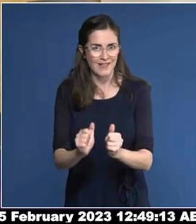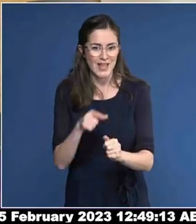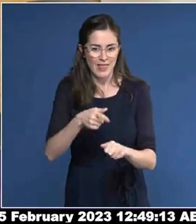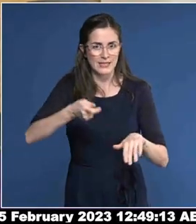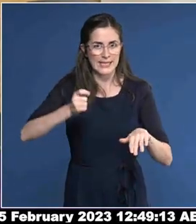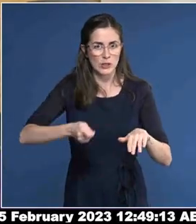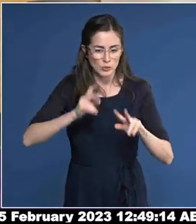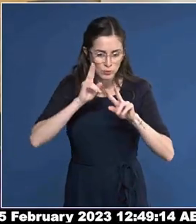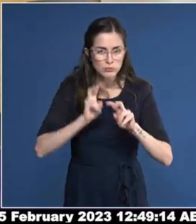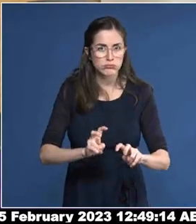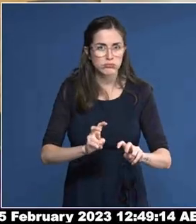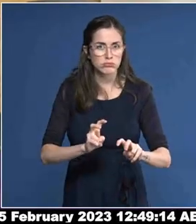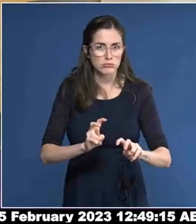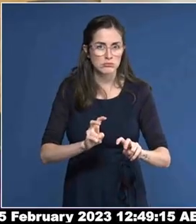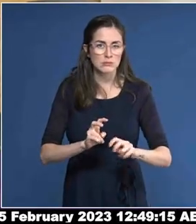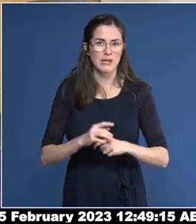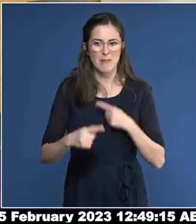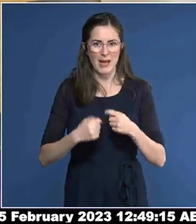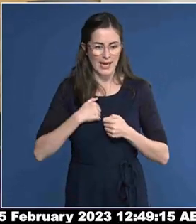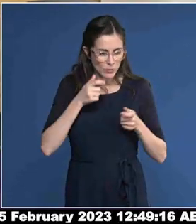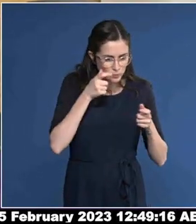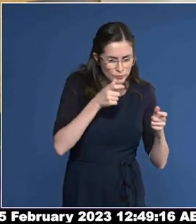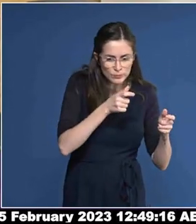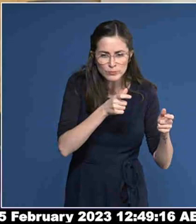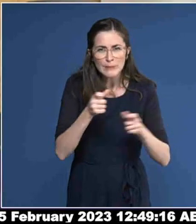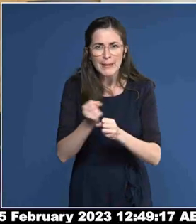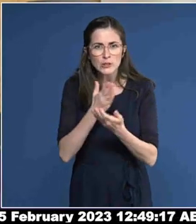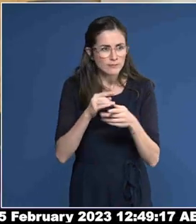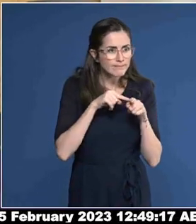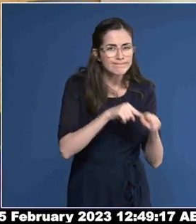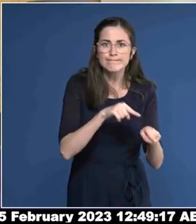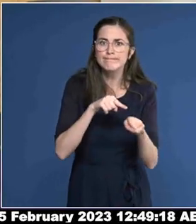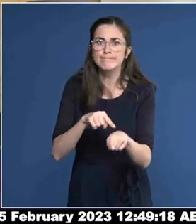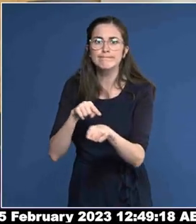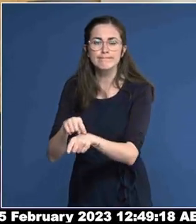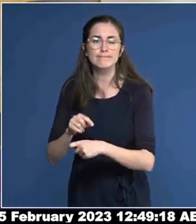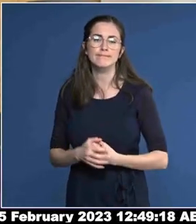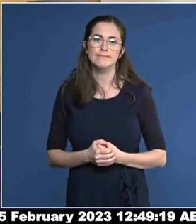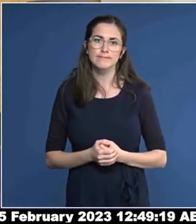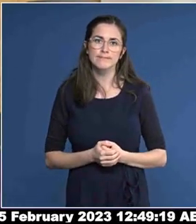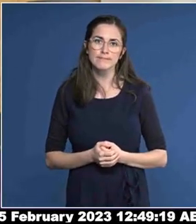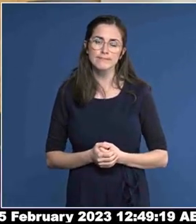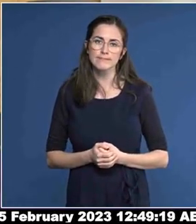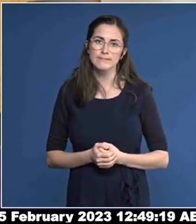So looking at the finding expressed by the Royal Commission - and I don't know if you